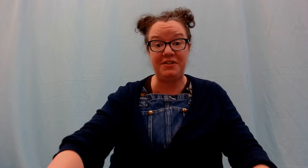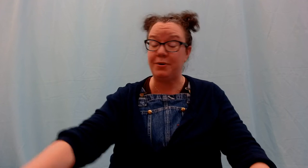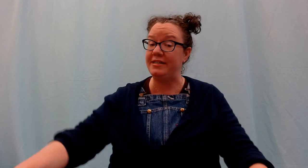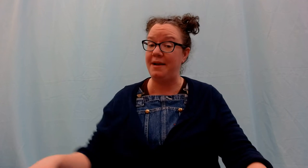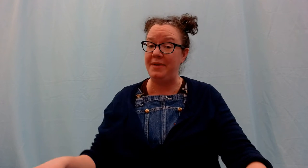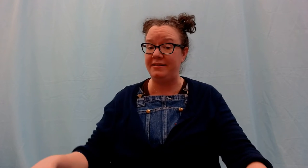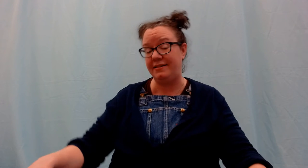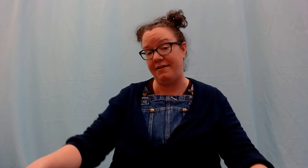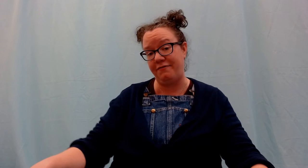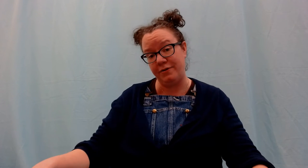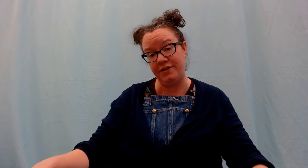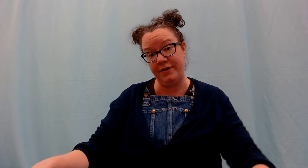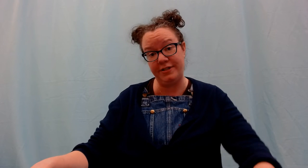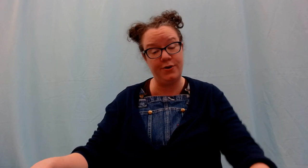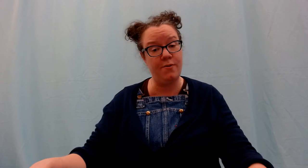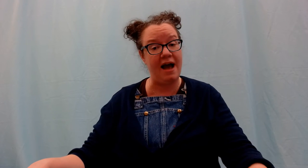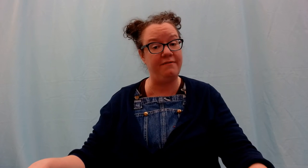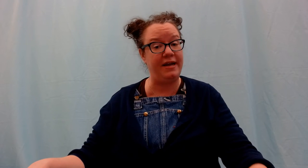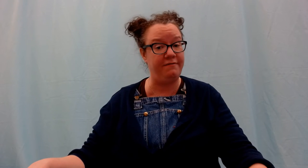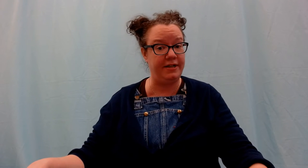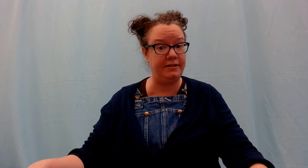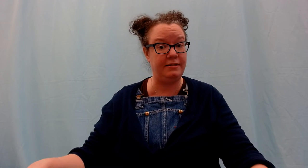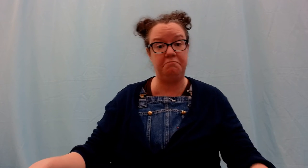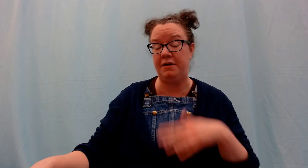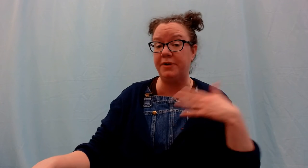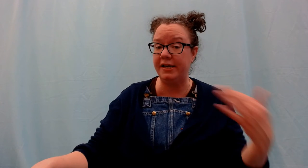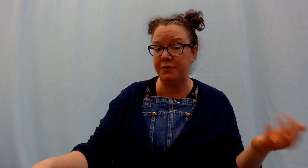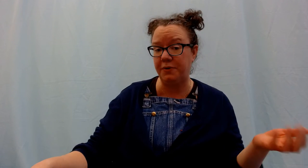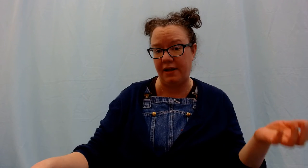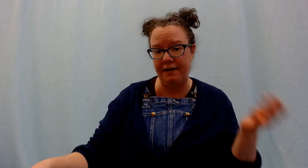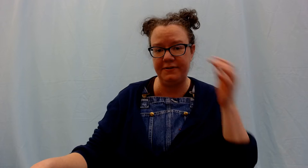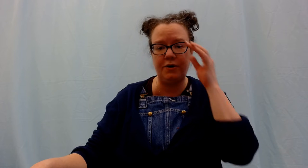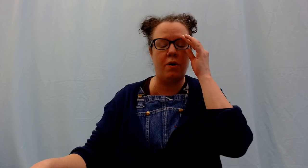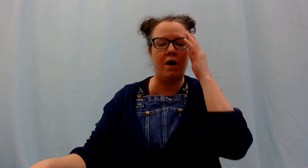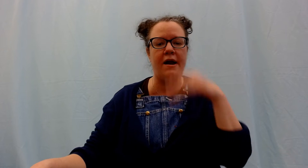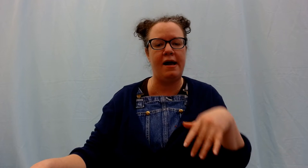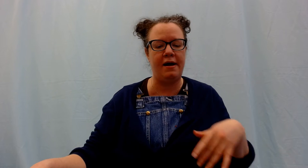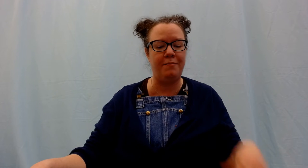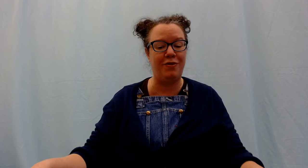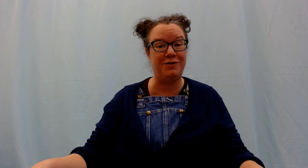This storytime is designed for those of us who have infants entering into our lives or those